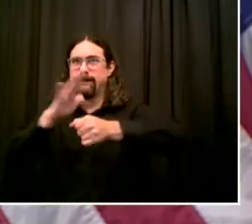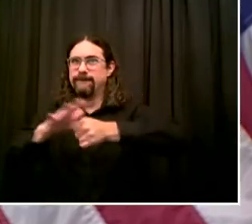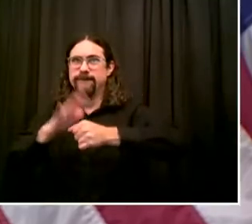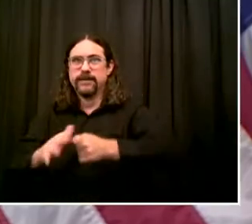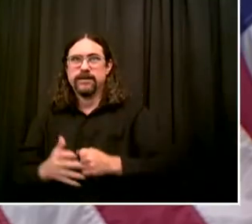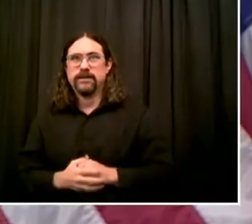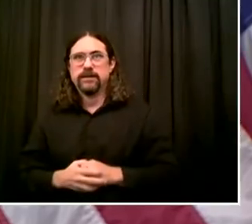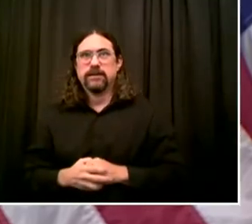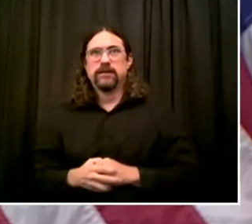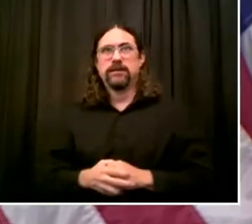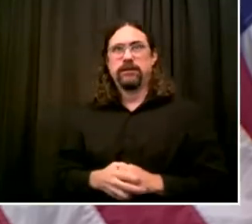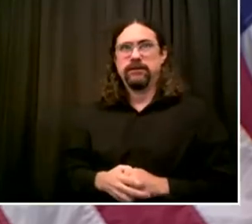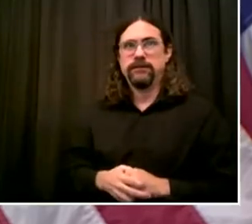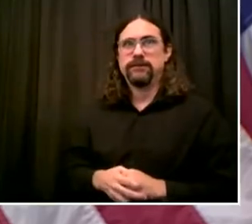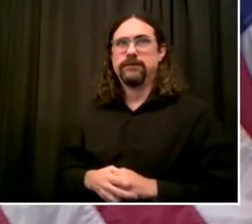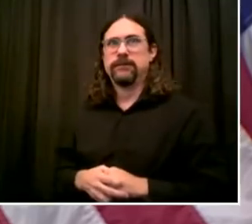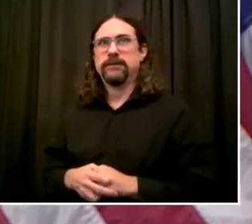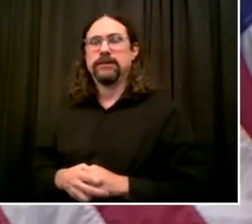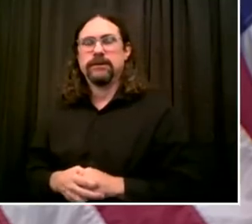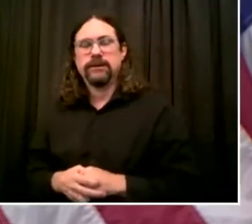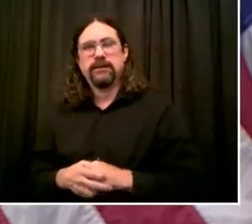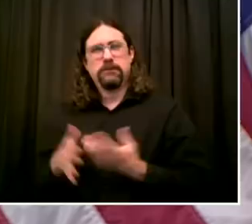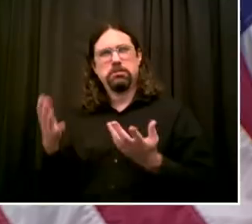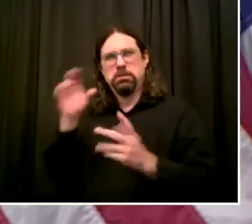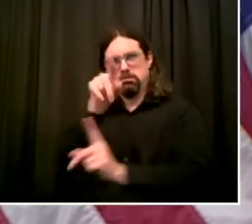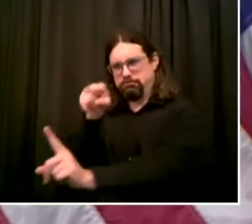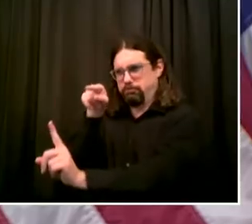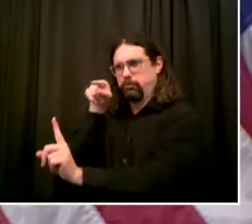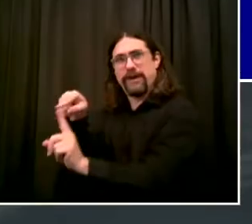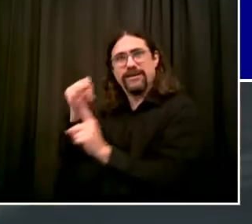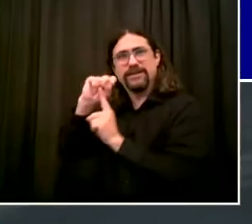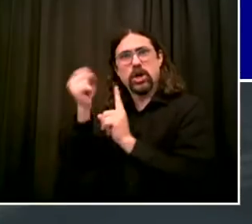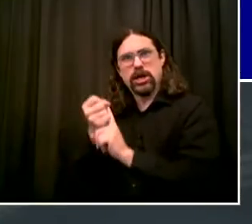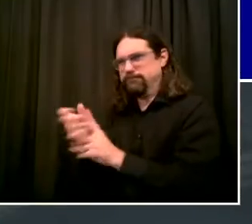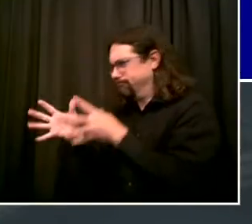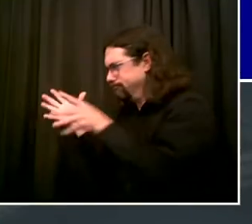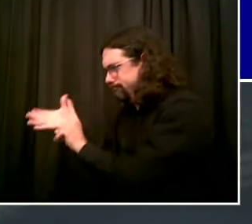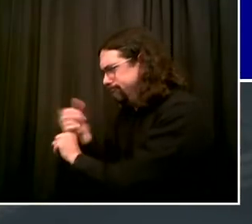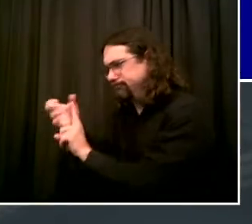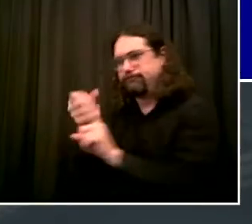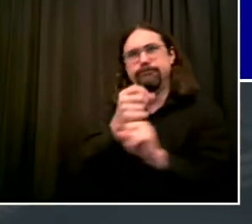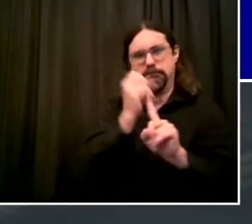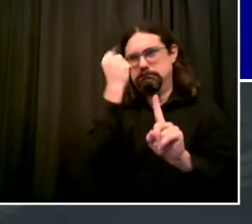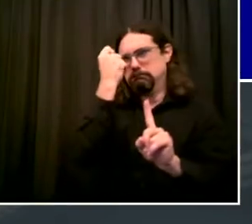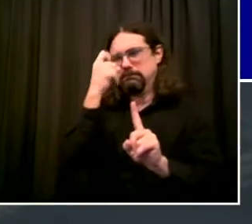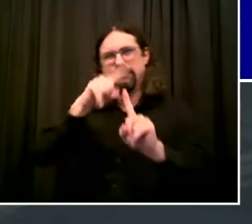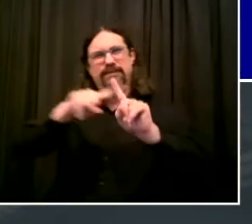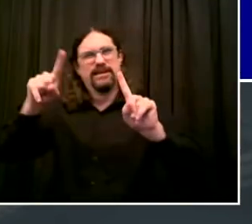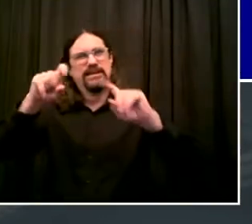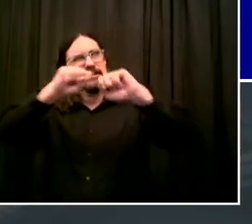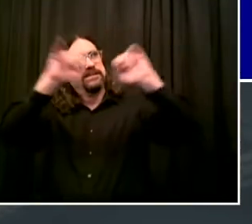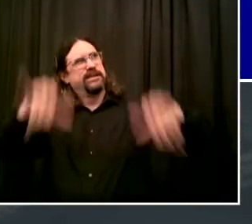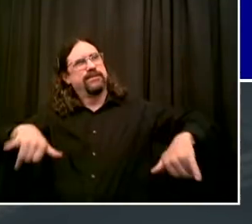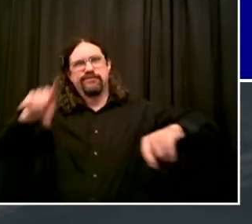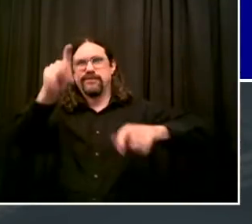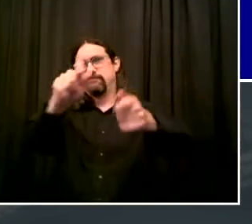IMMEDIALTEY IN HOW PEOPLE WHO